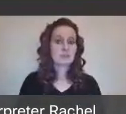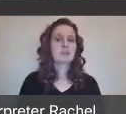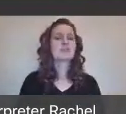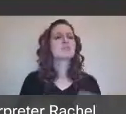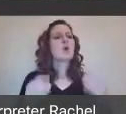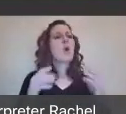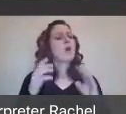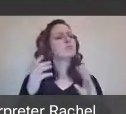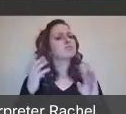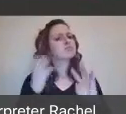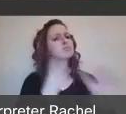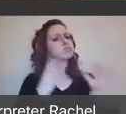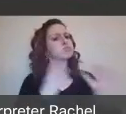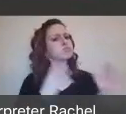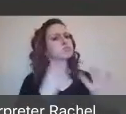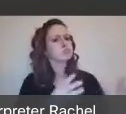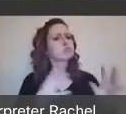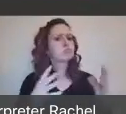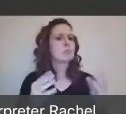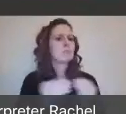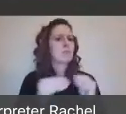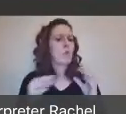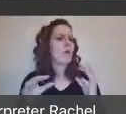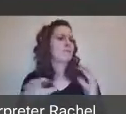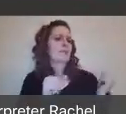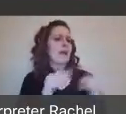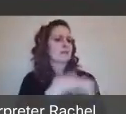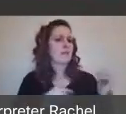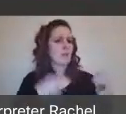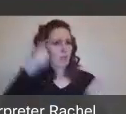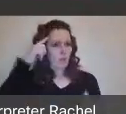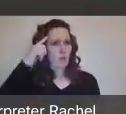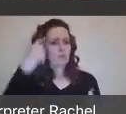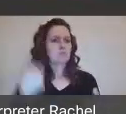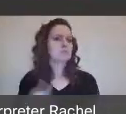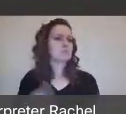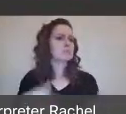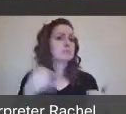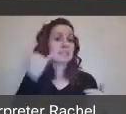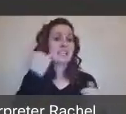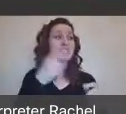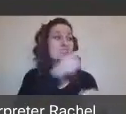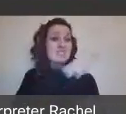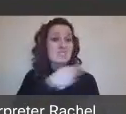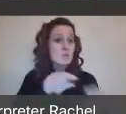happily, a little bit quicker than we had thought if none of those individuals had been vaccinated.